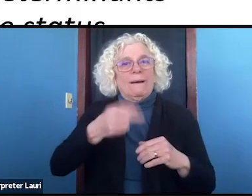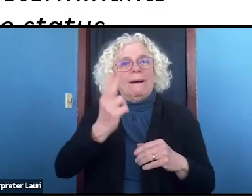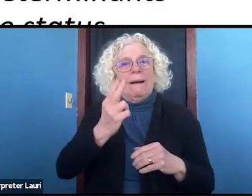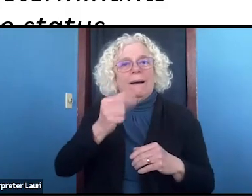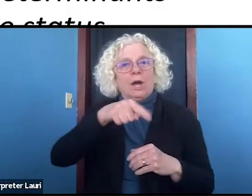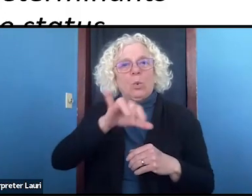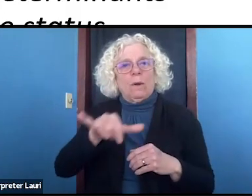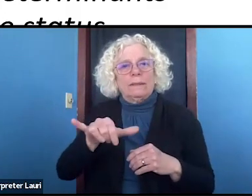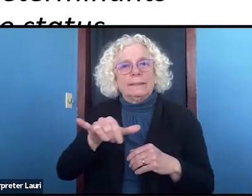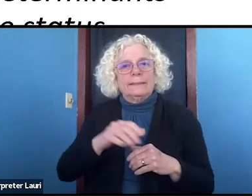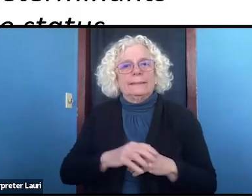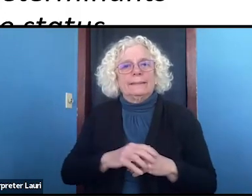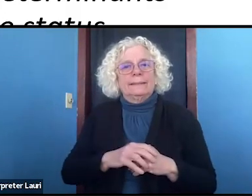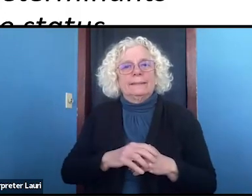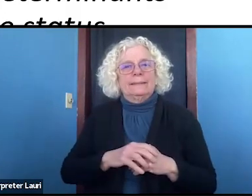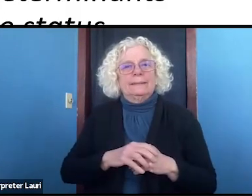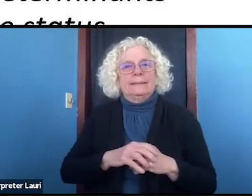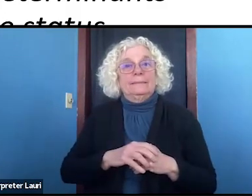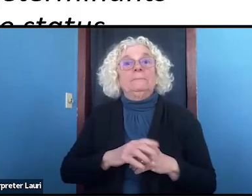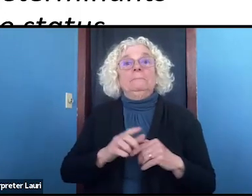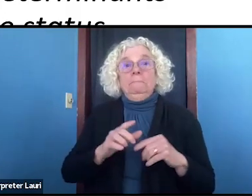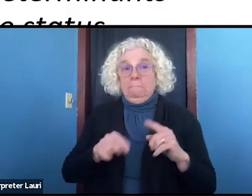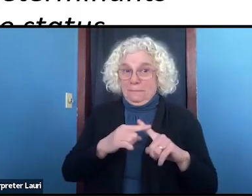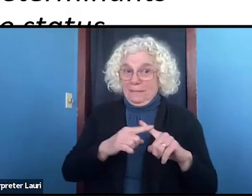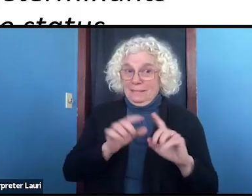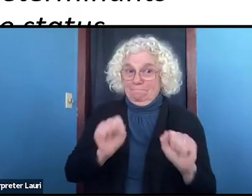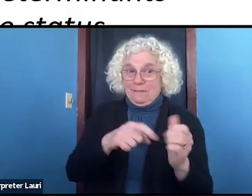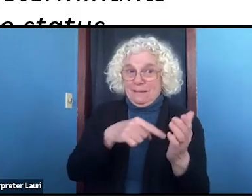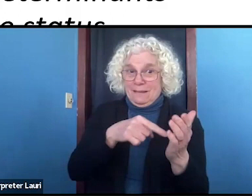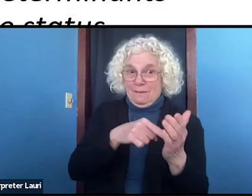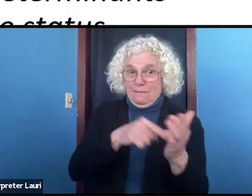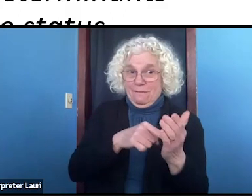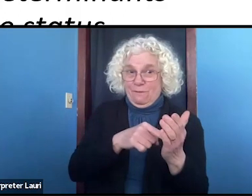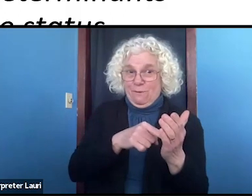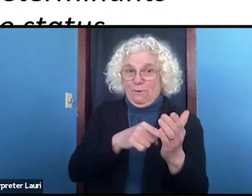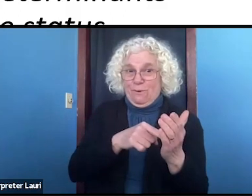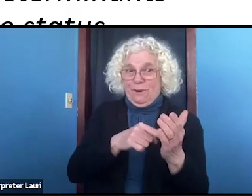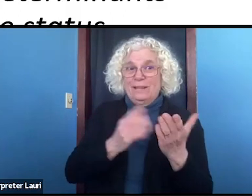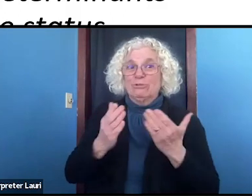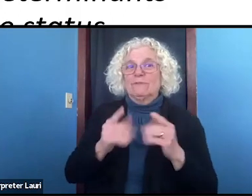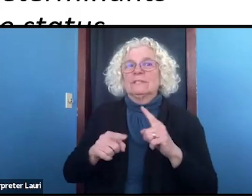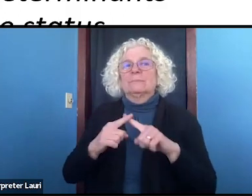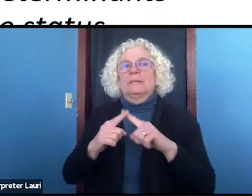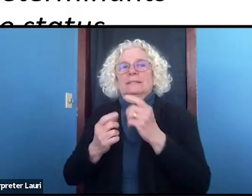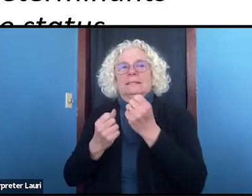another key word, affordable services and support,